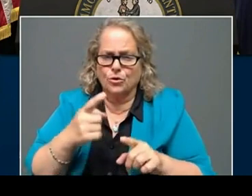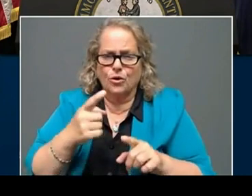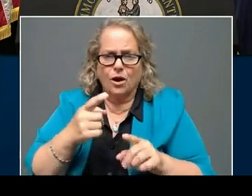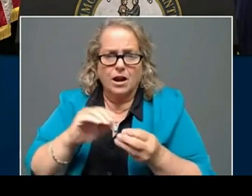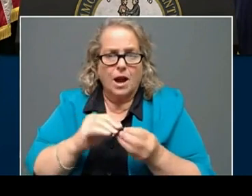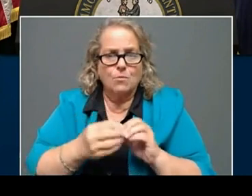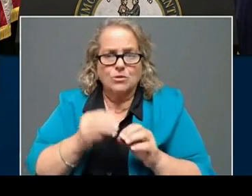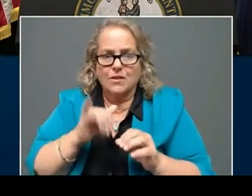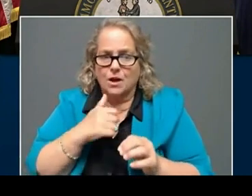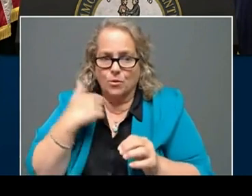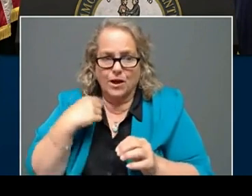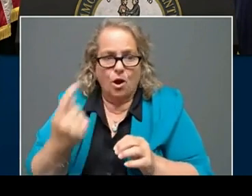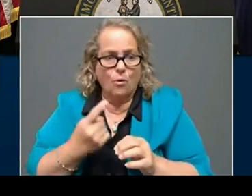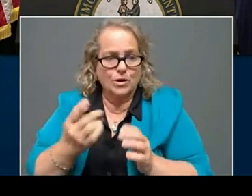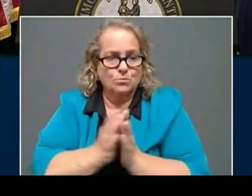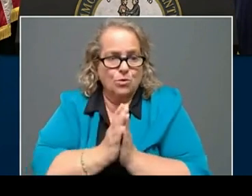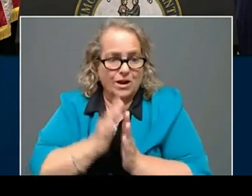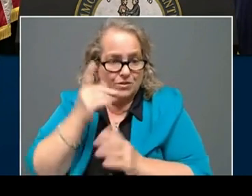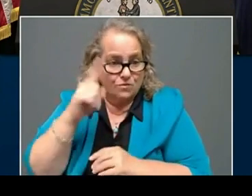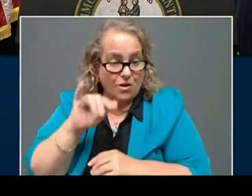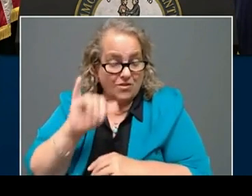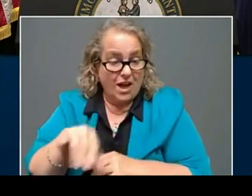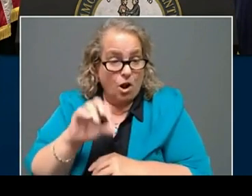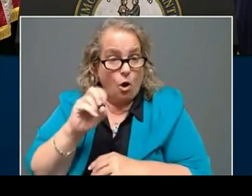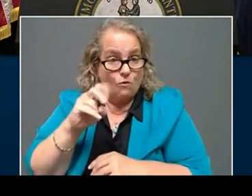Let's look at the overall, let's look at the overall chart first. If we have